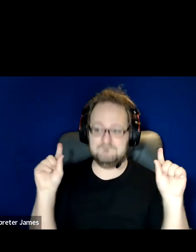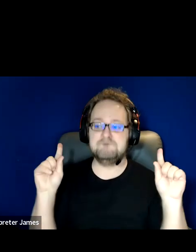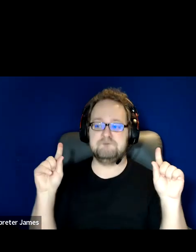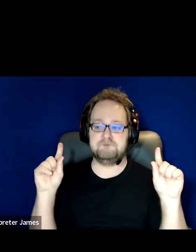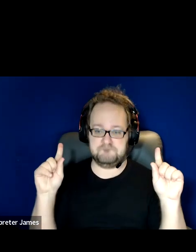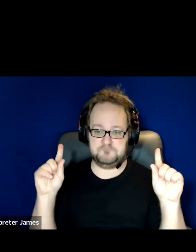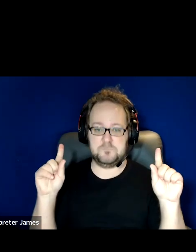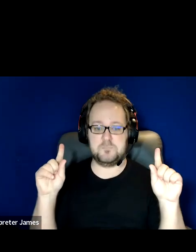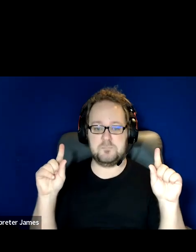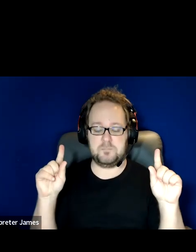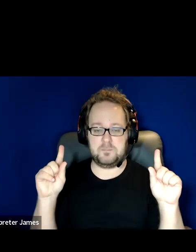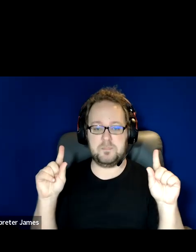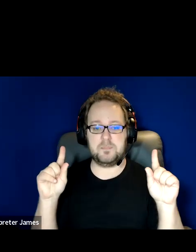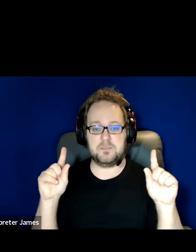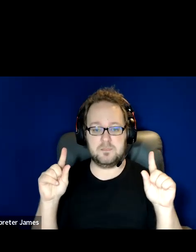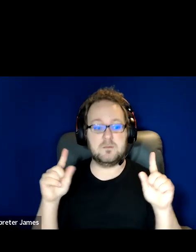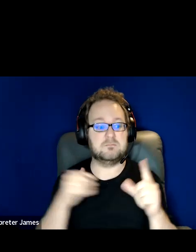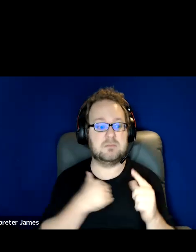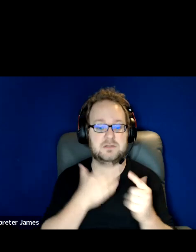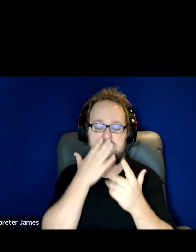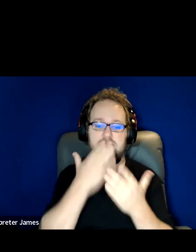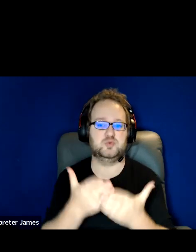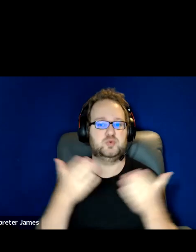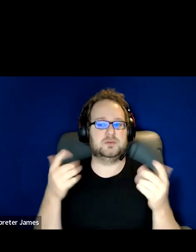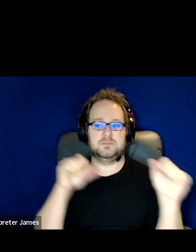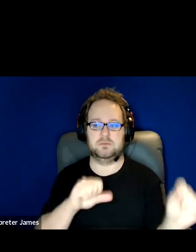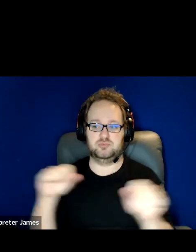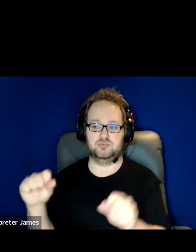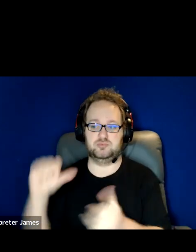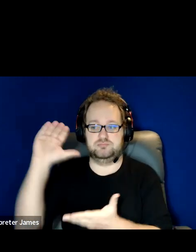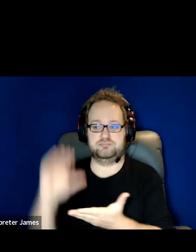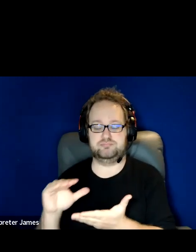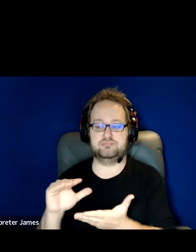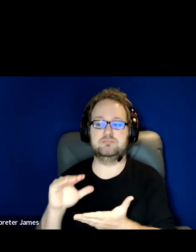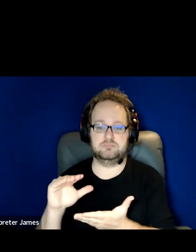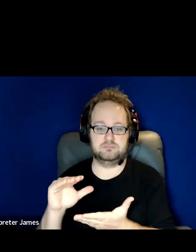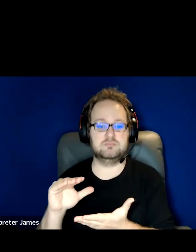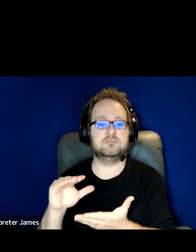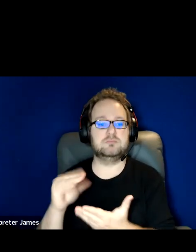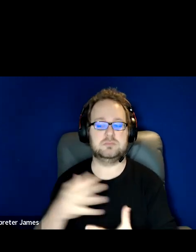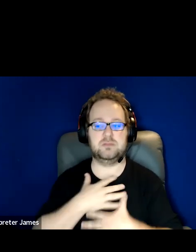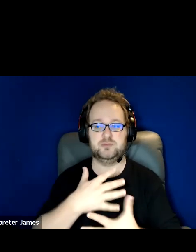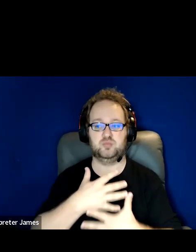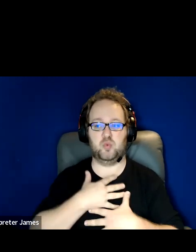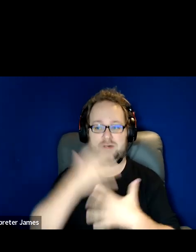has huge potential to reduce respiratory disease among older adults this season.